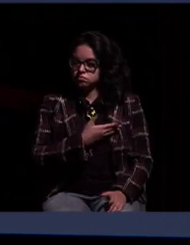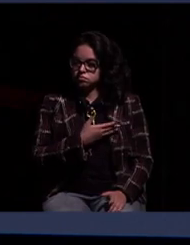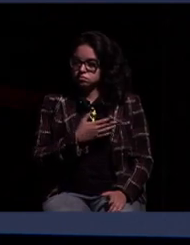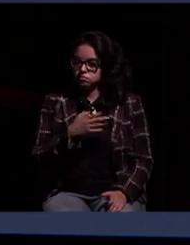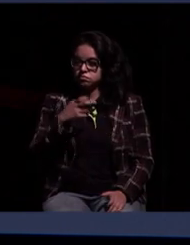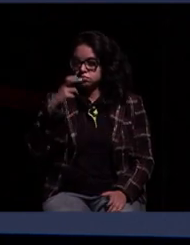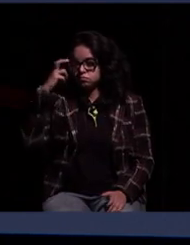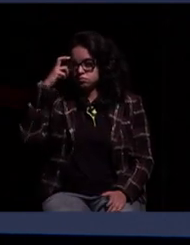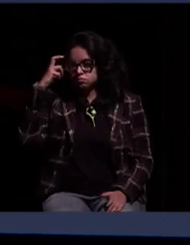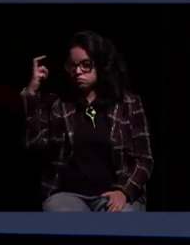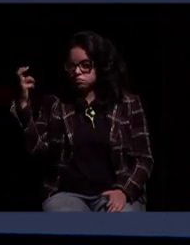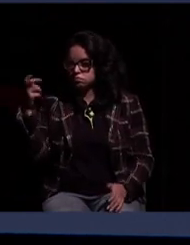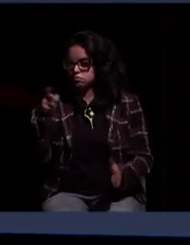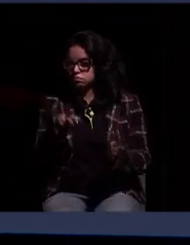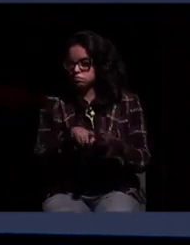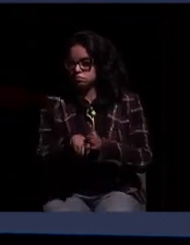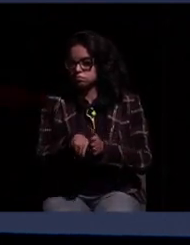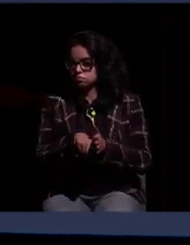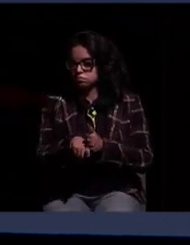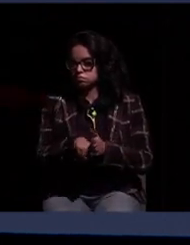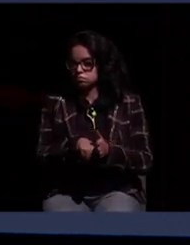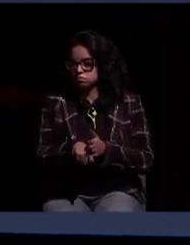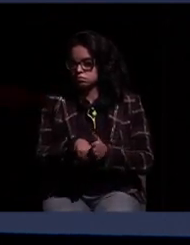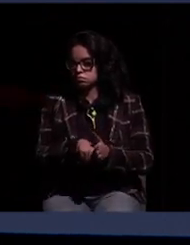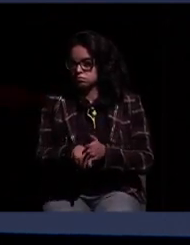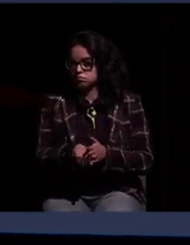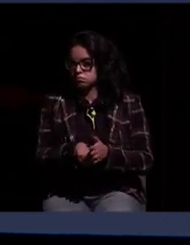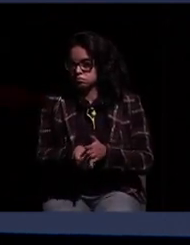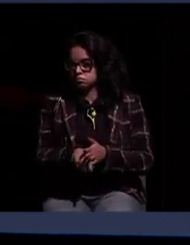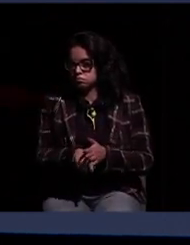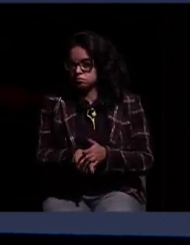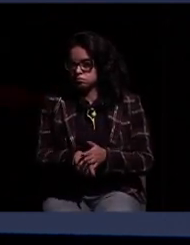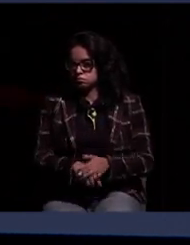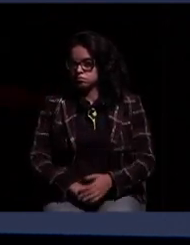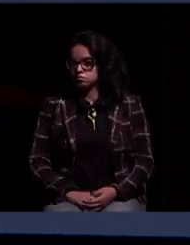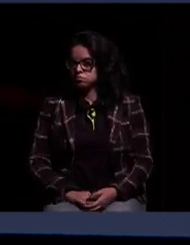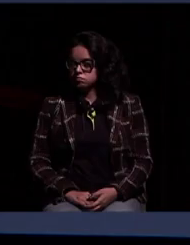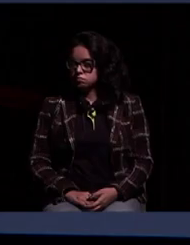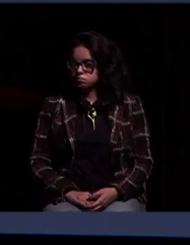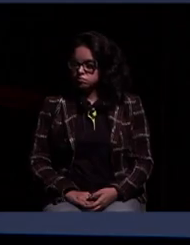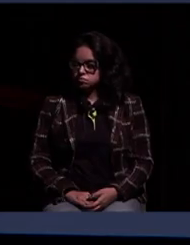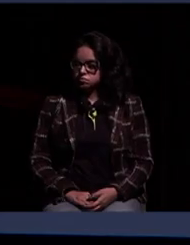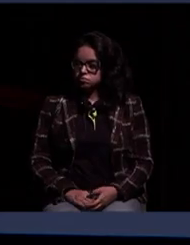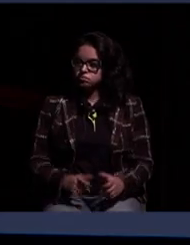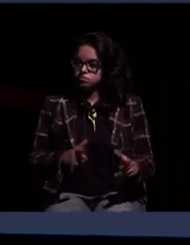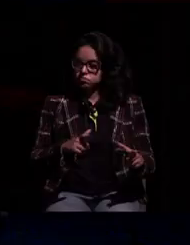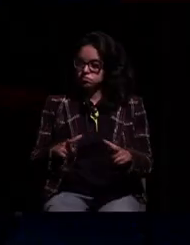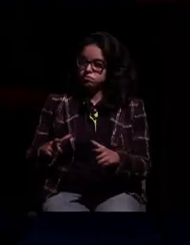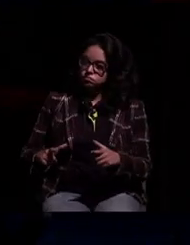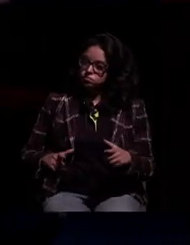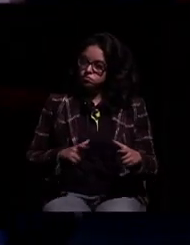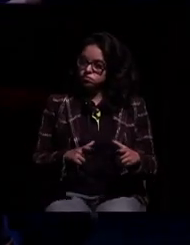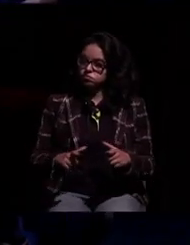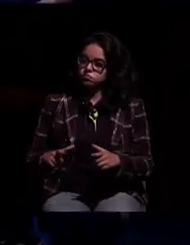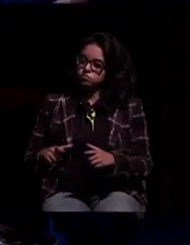people in the research field, and I will tell you of the research places that made up